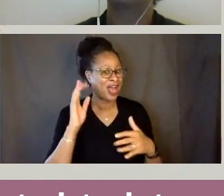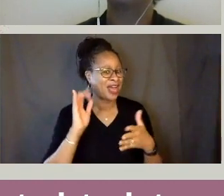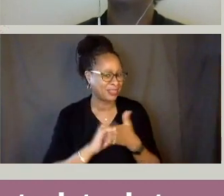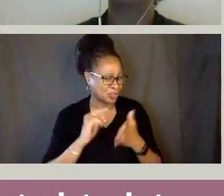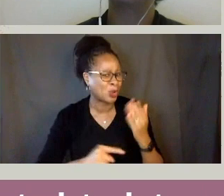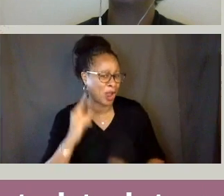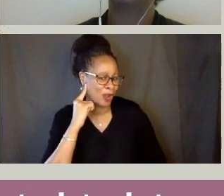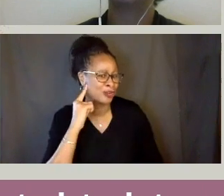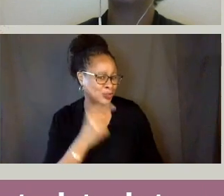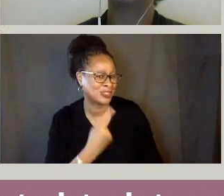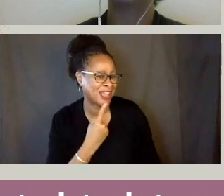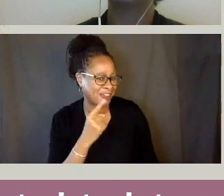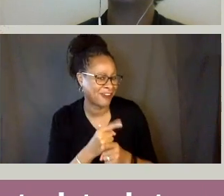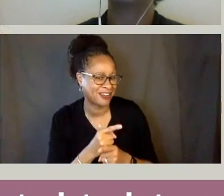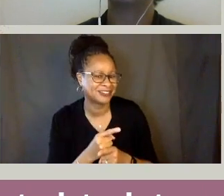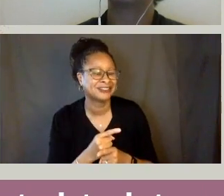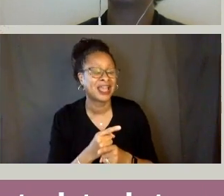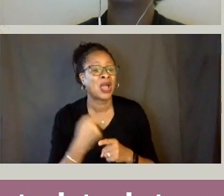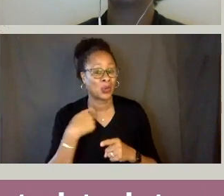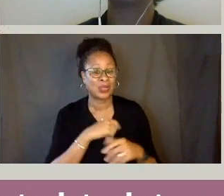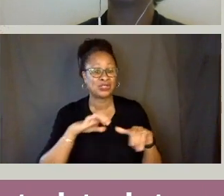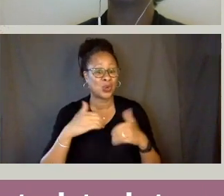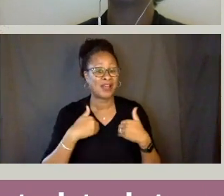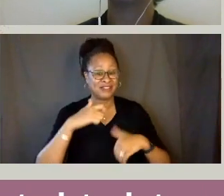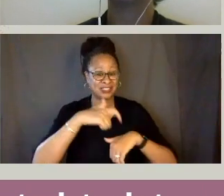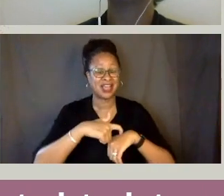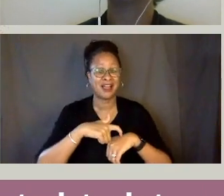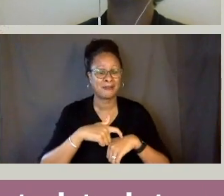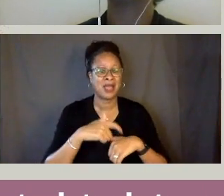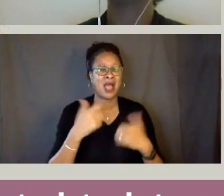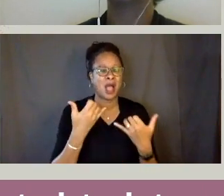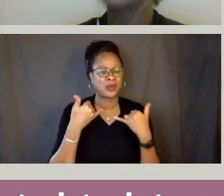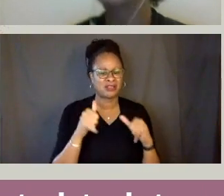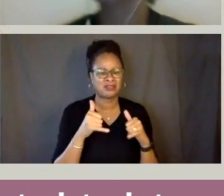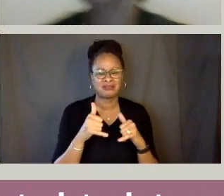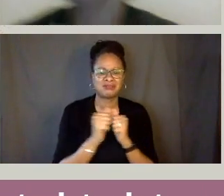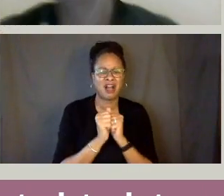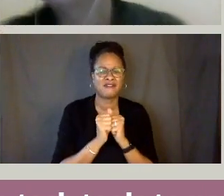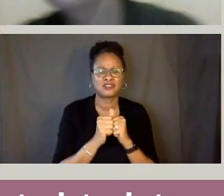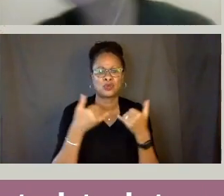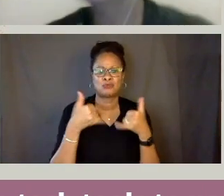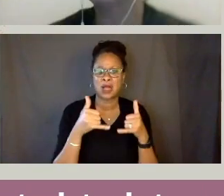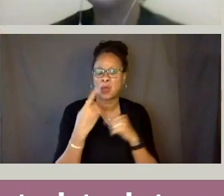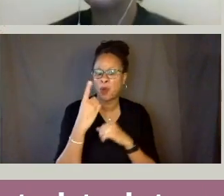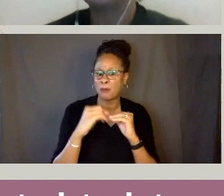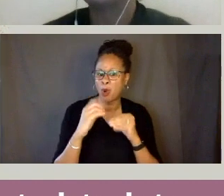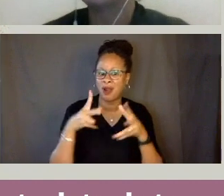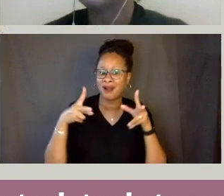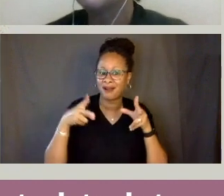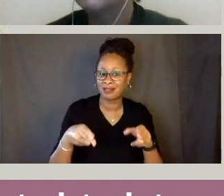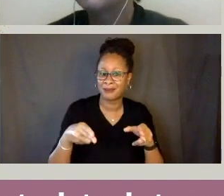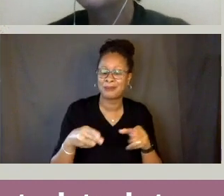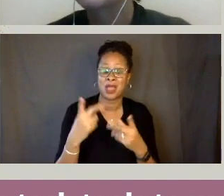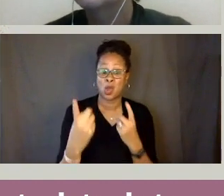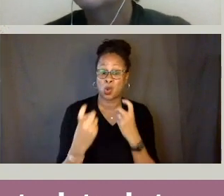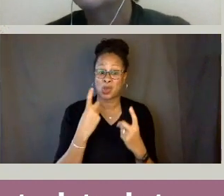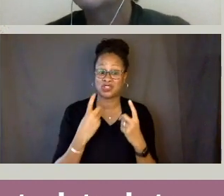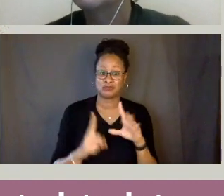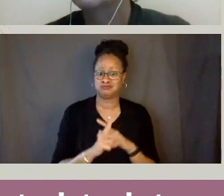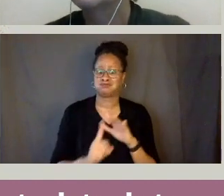And I think we do have time, so I would love to play our fourth clip. And there are some questions coming in about the use